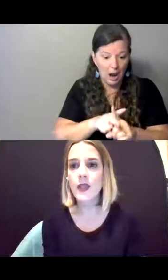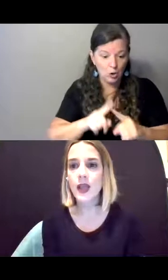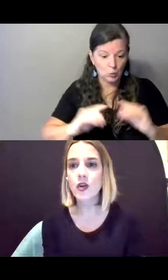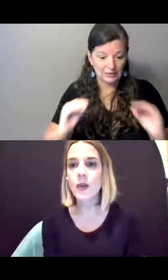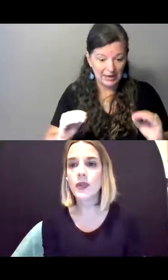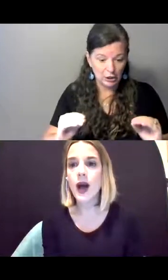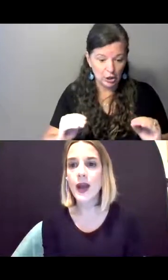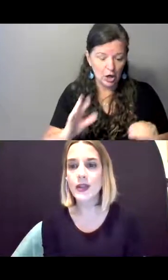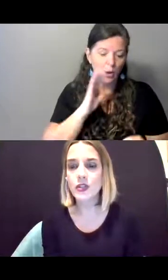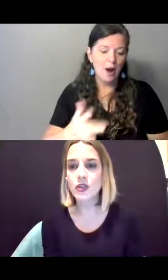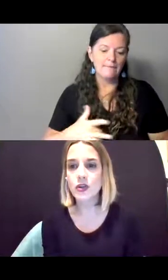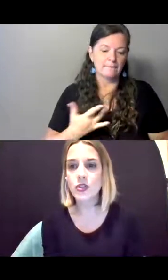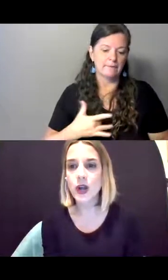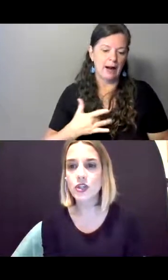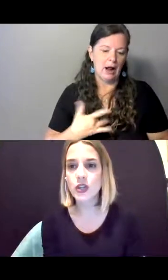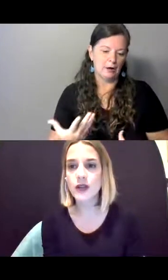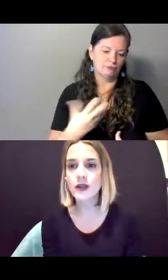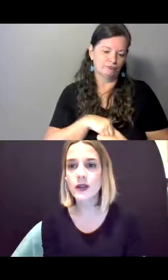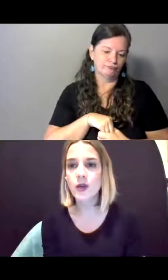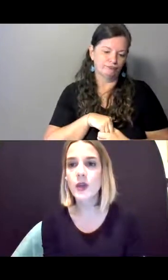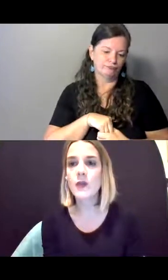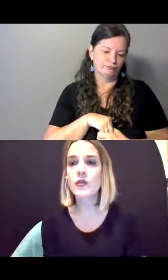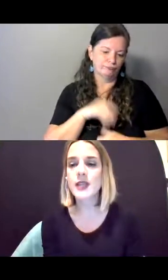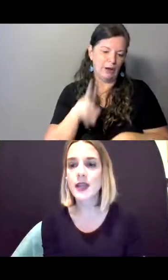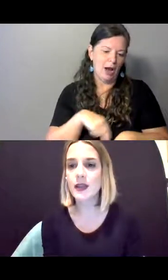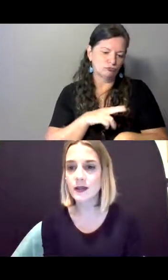and then you apply it to your instruction it will become routine,